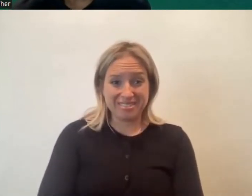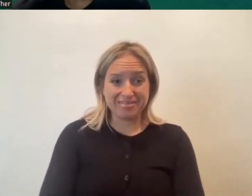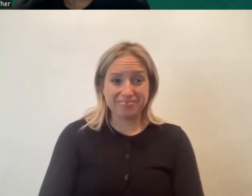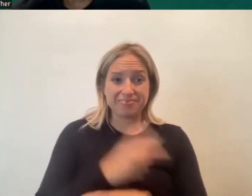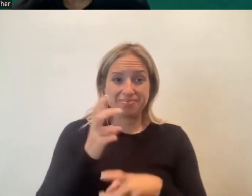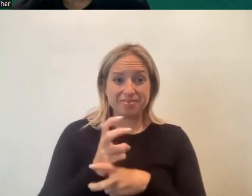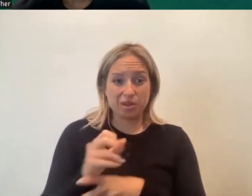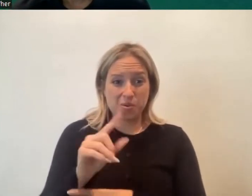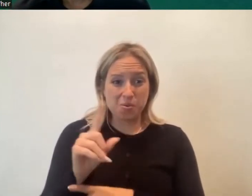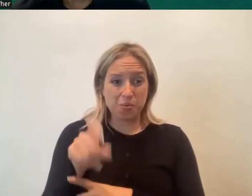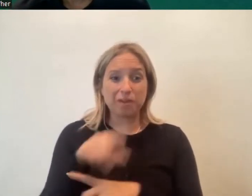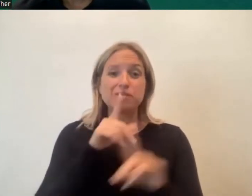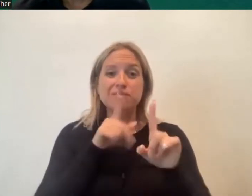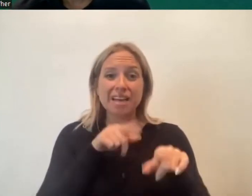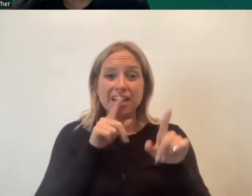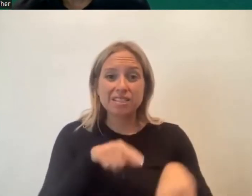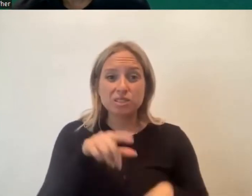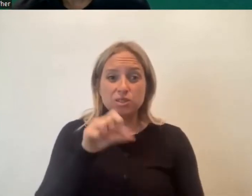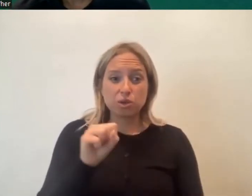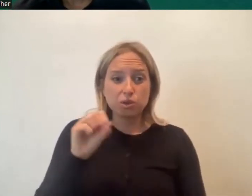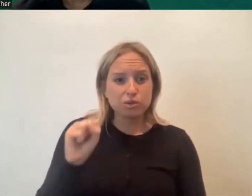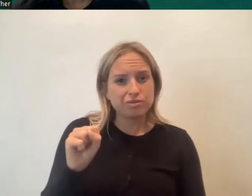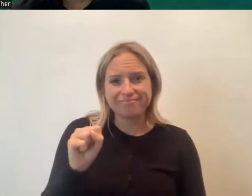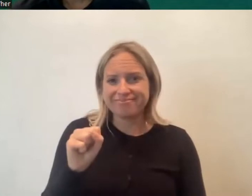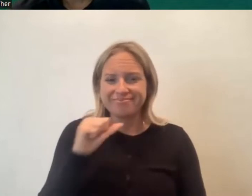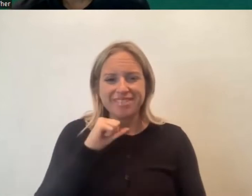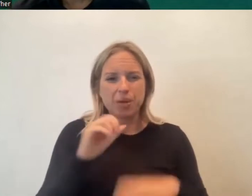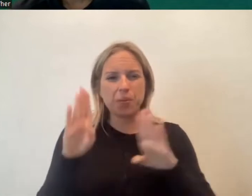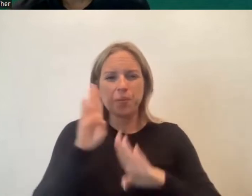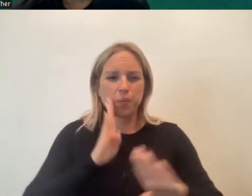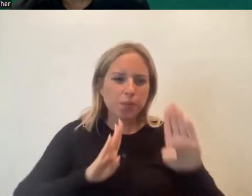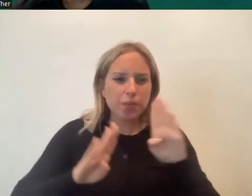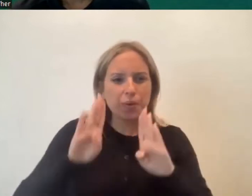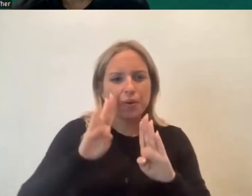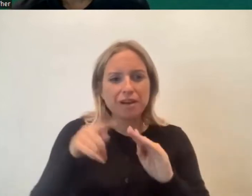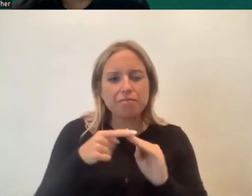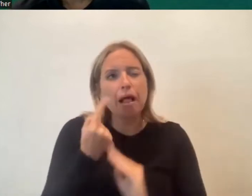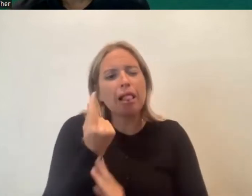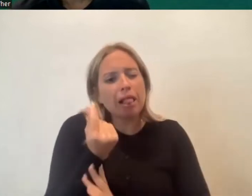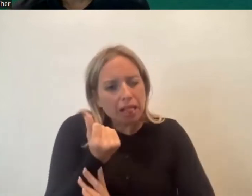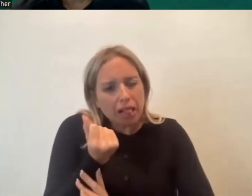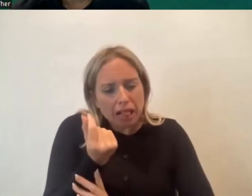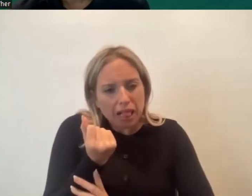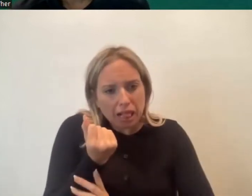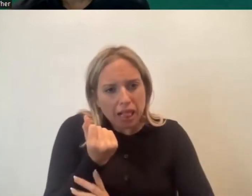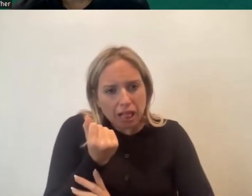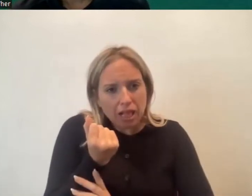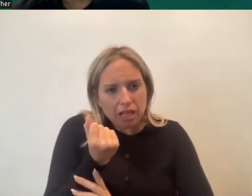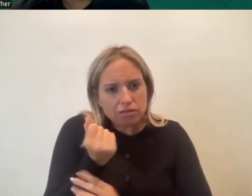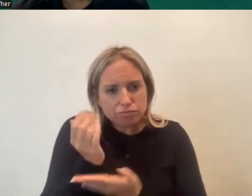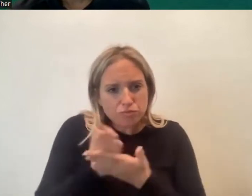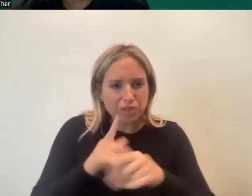Again, Social Security is not going to worry too much about a little part-time job, a little